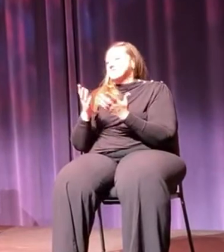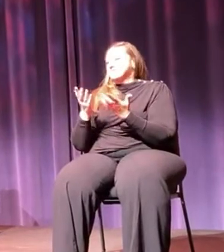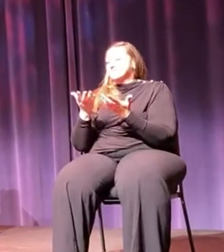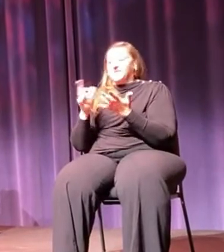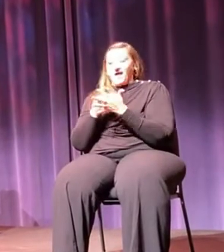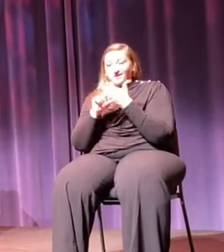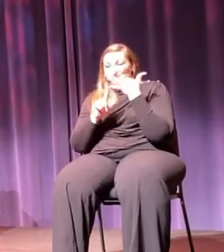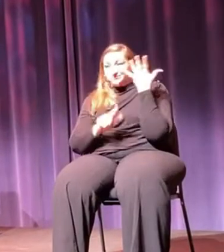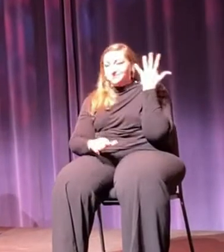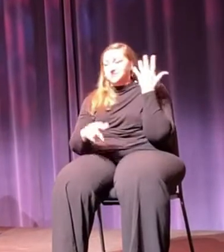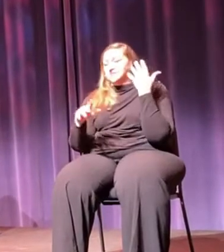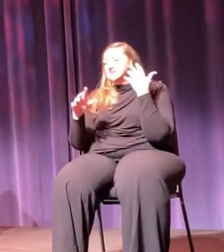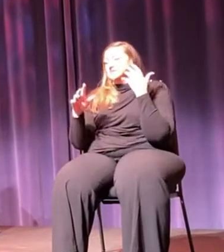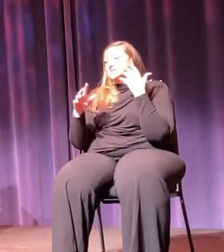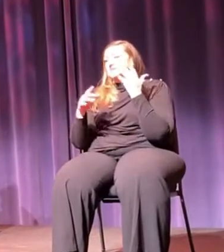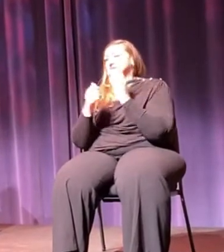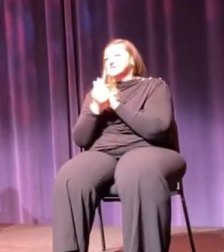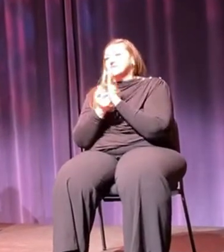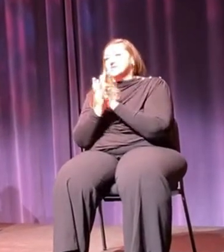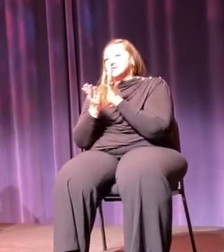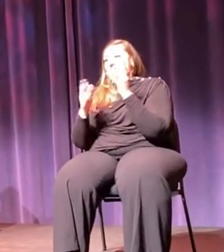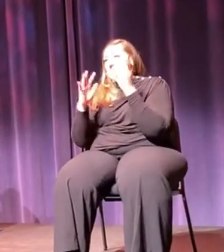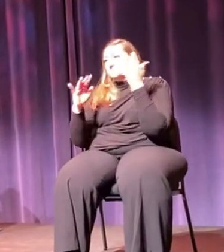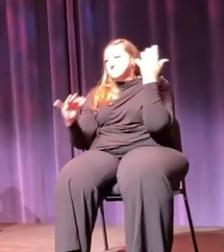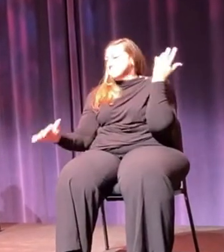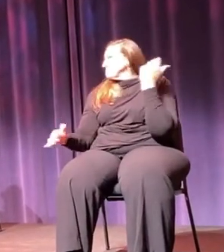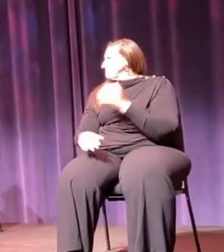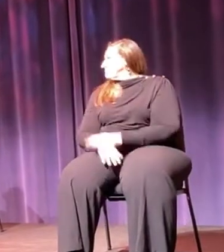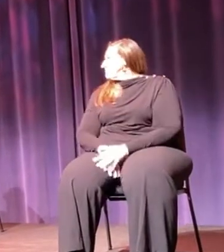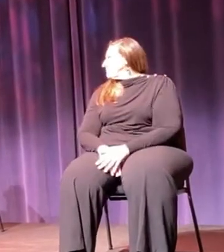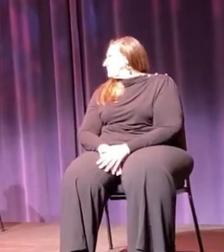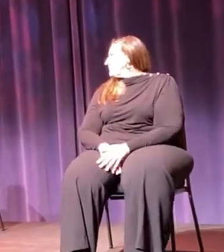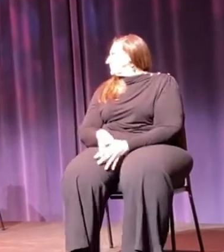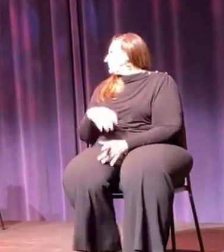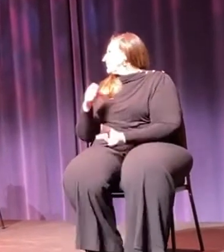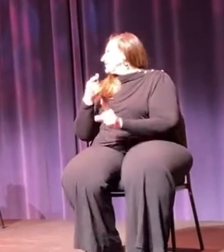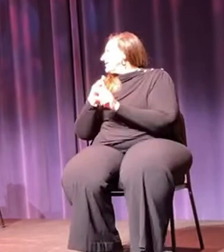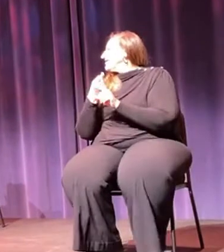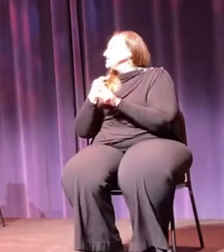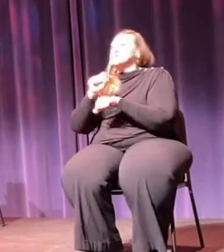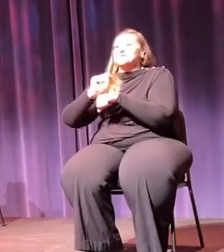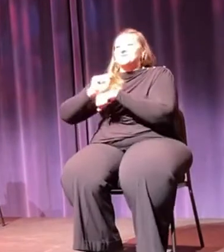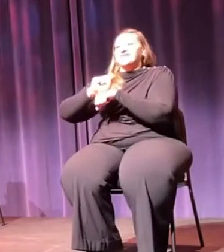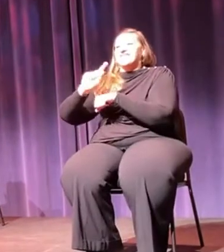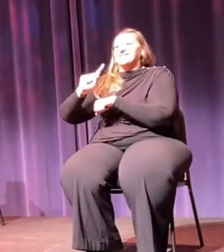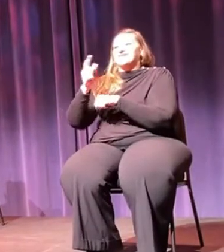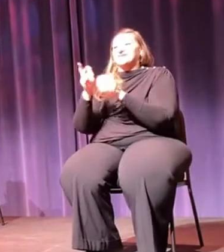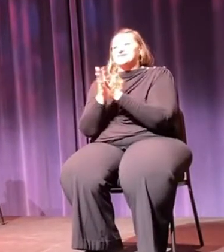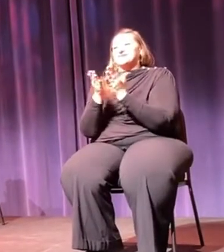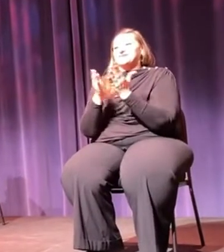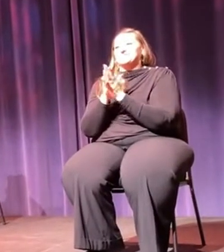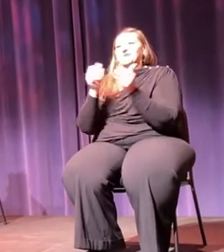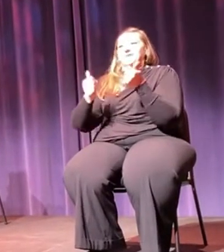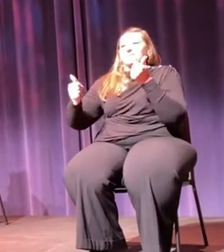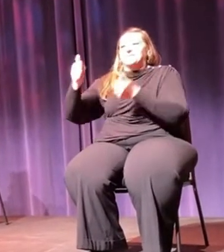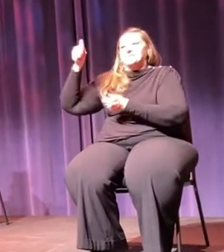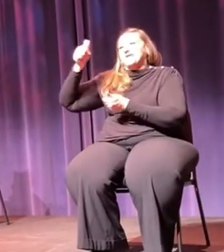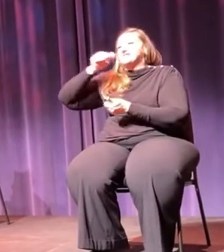and the Asian American Journal of Psychology. huiying is working on this first book that explores matriarchal legacies,